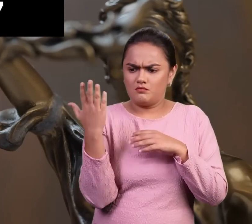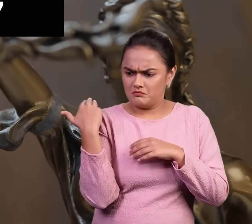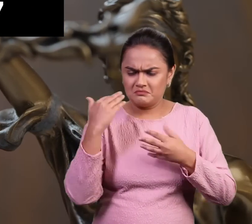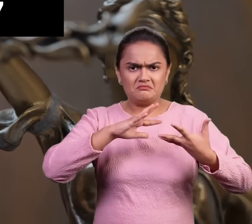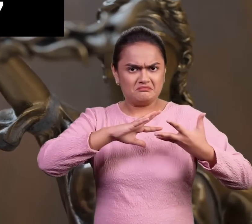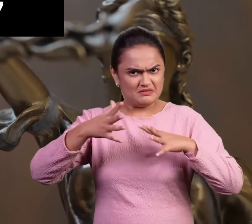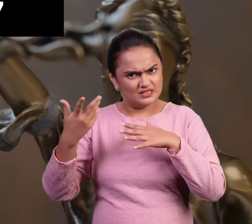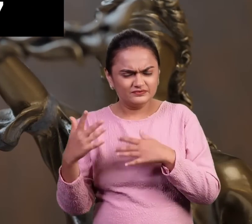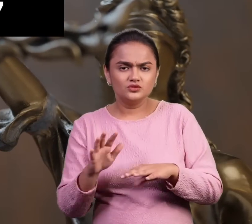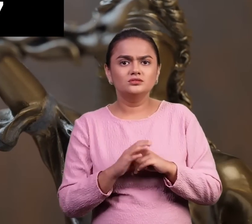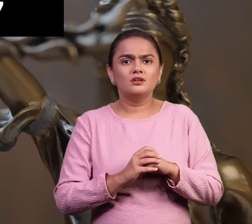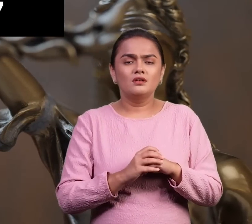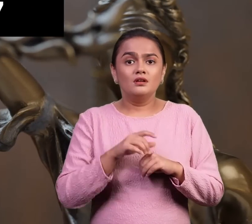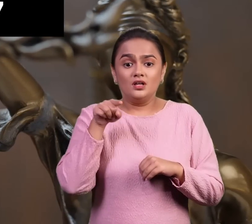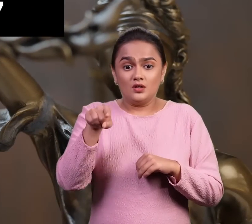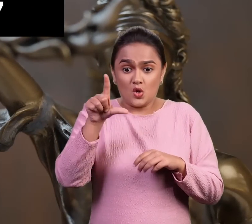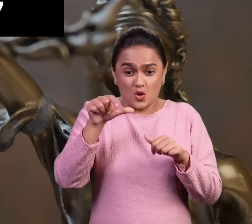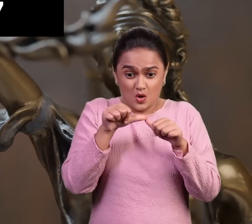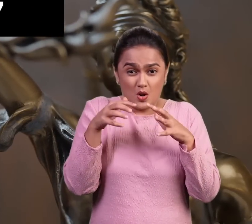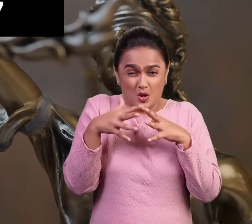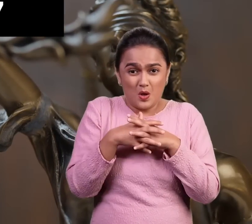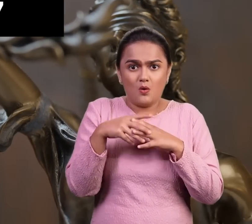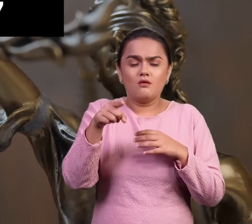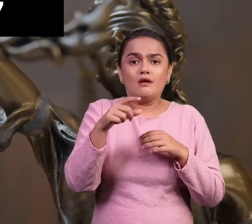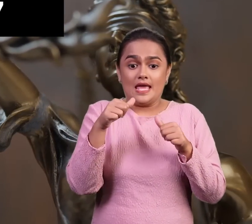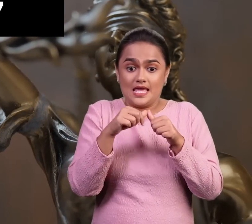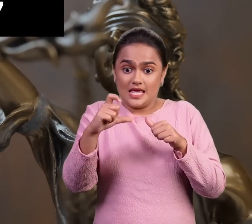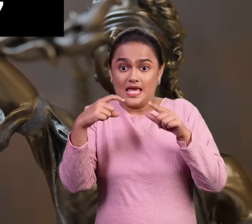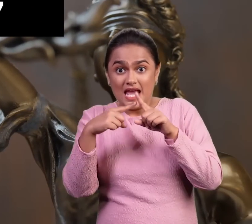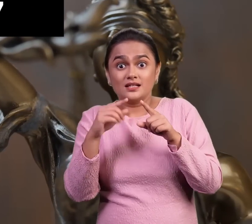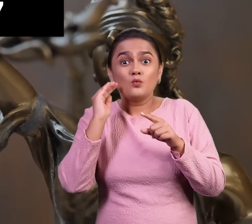An act was introduced for this in 2017.